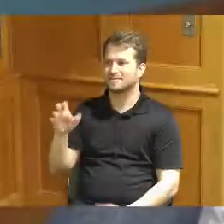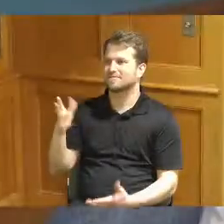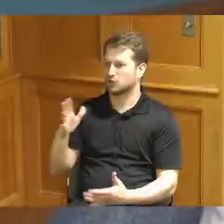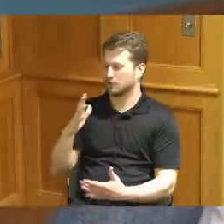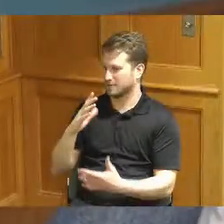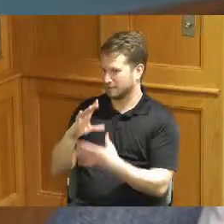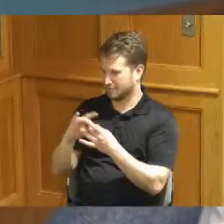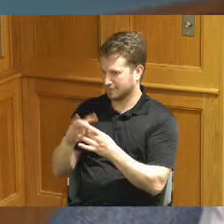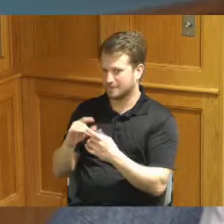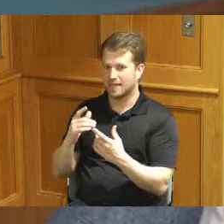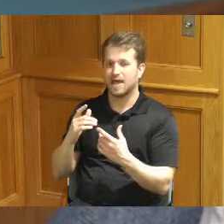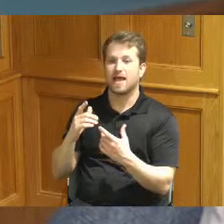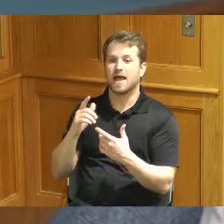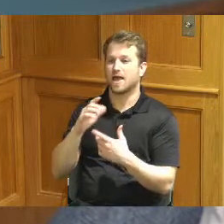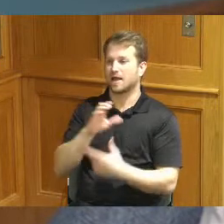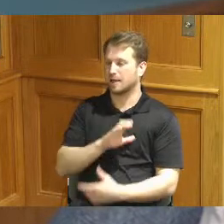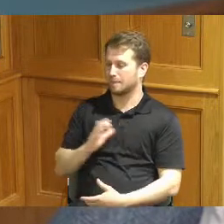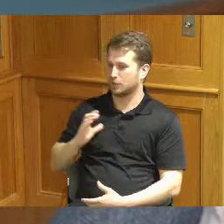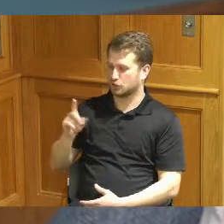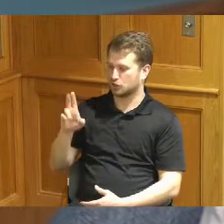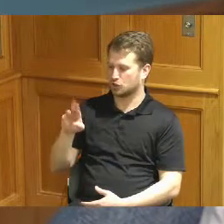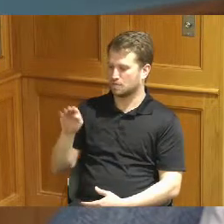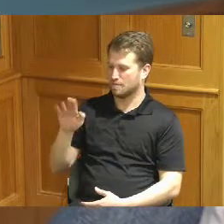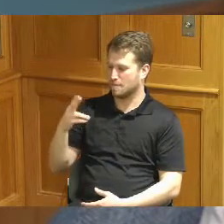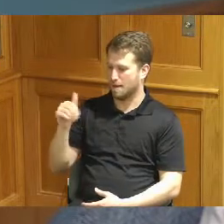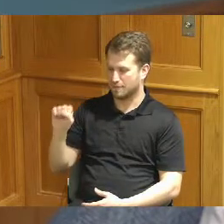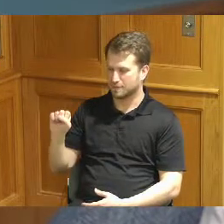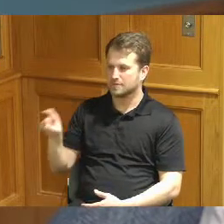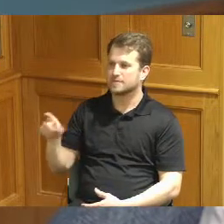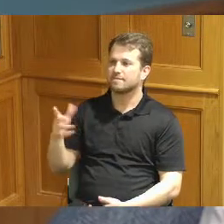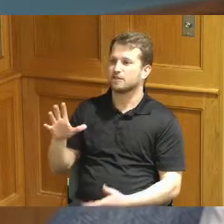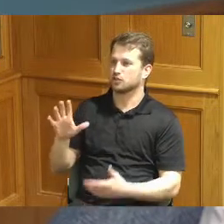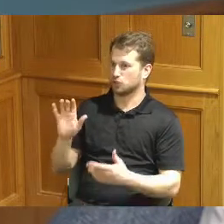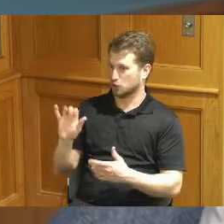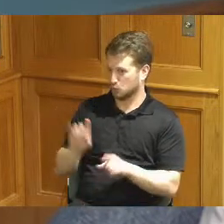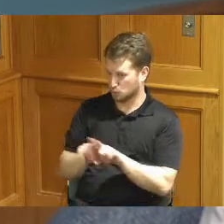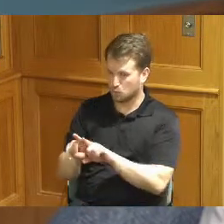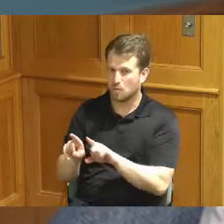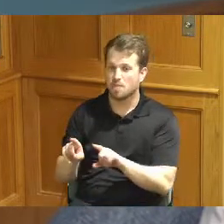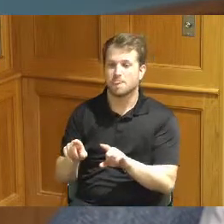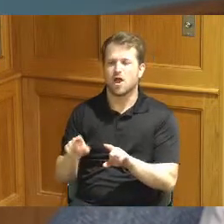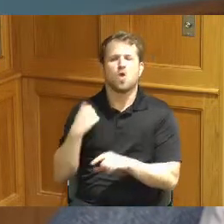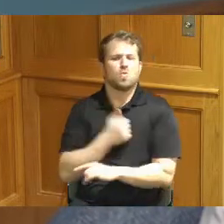Commissioner Dumas has brought out and we want to make sure that everything we do is measured